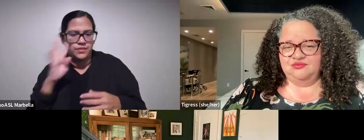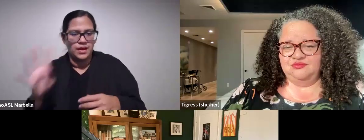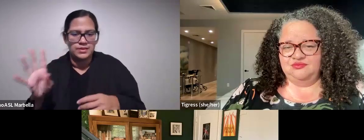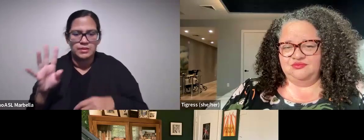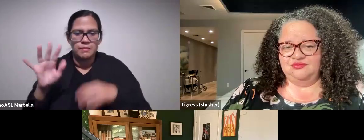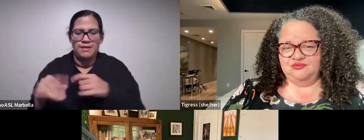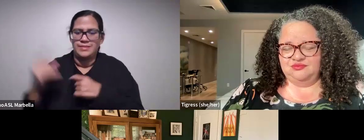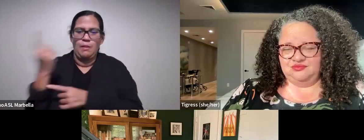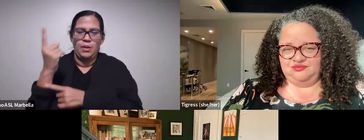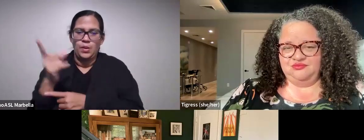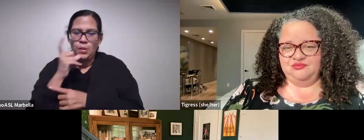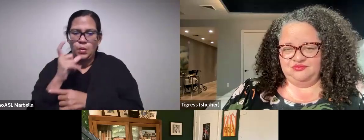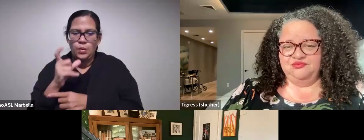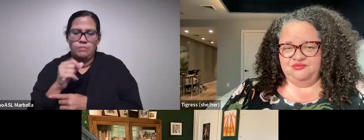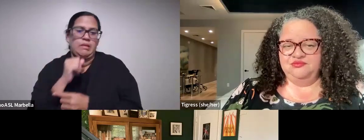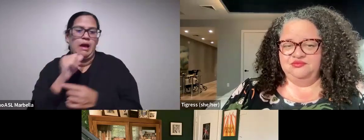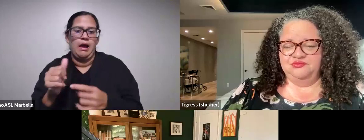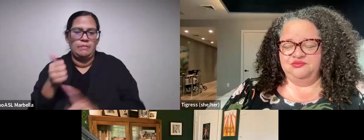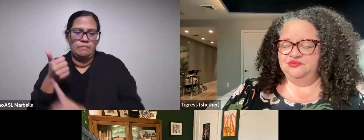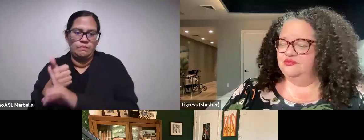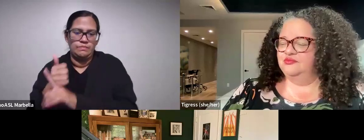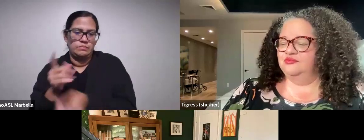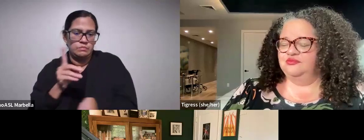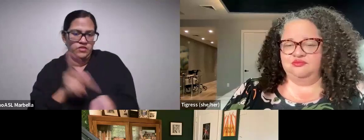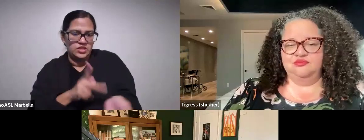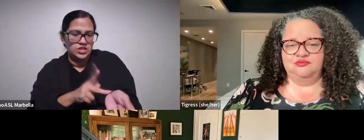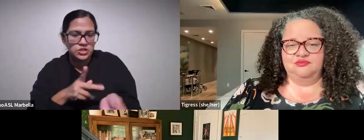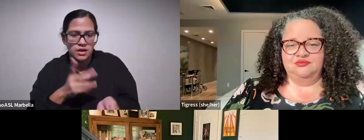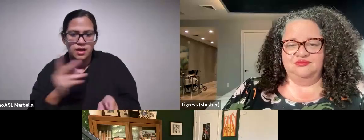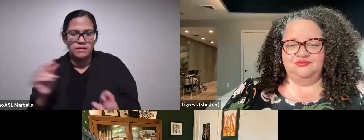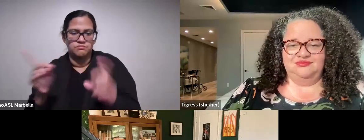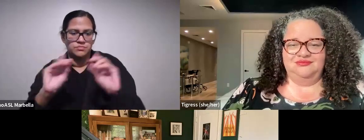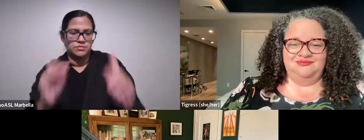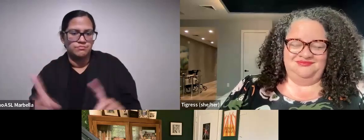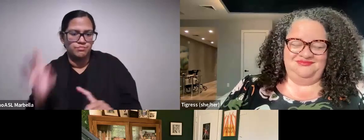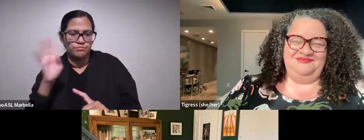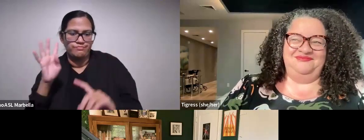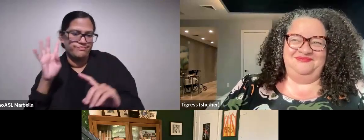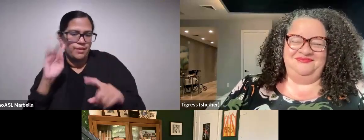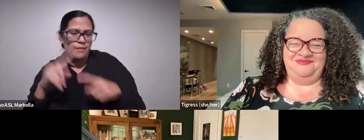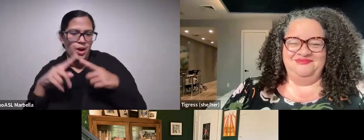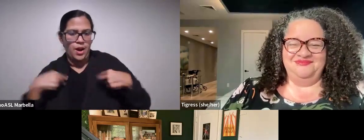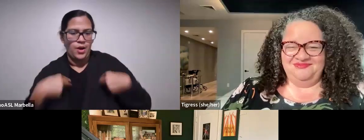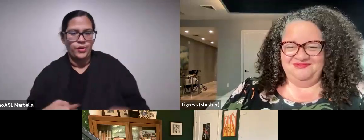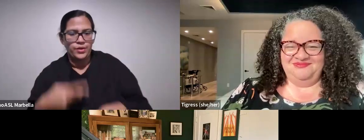was not designing it for a healthcare context, but was an astronomer and statistician drawing his